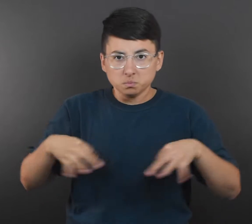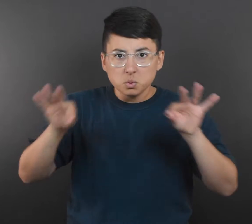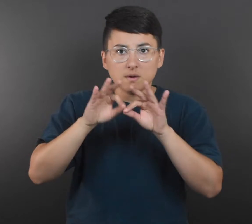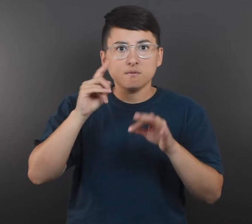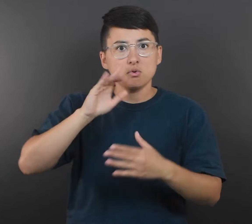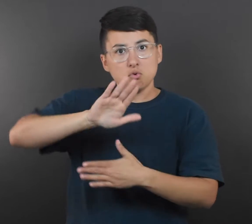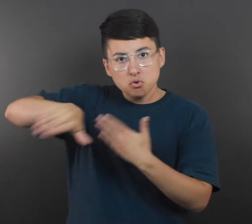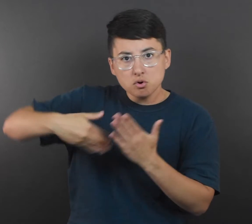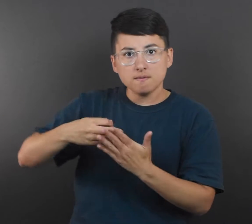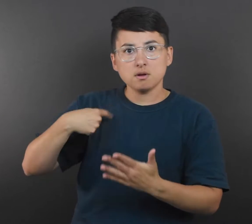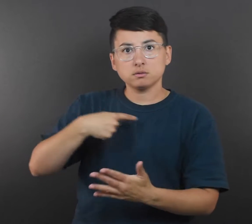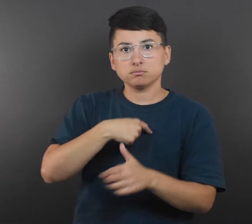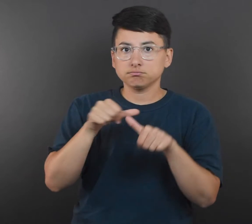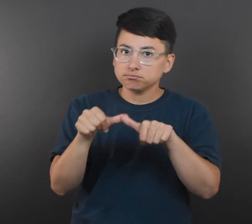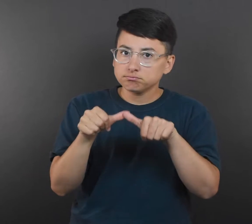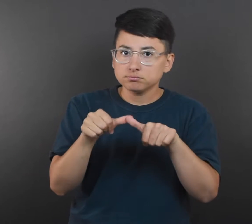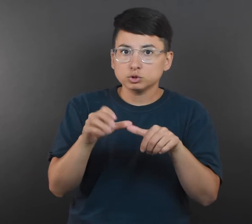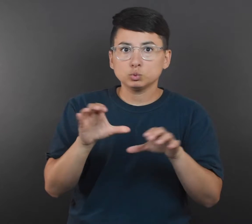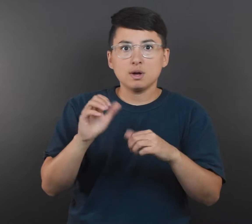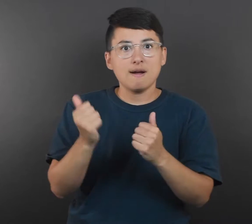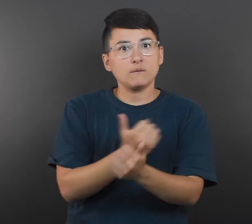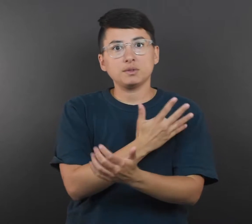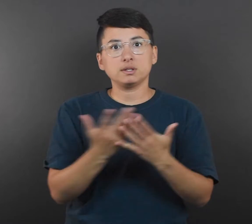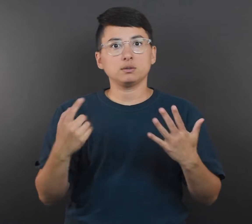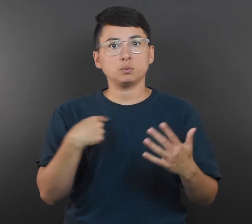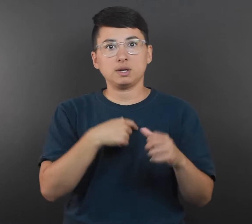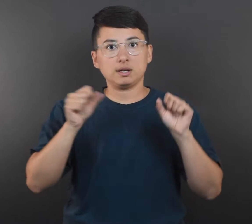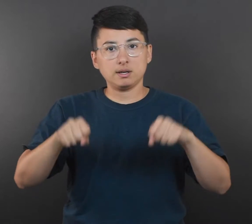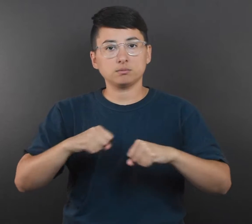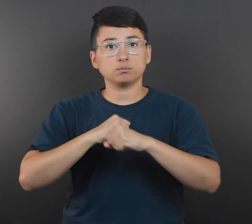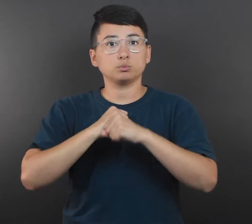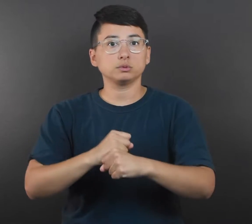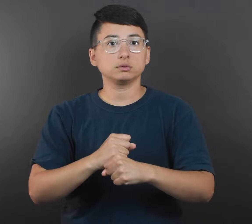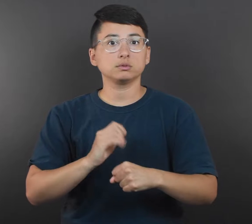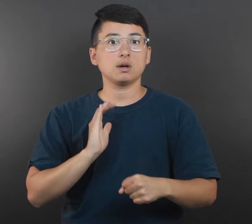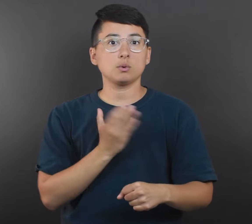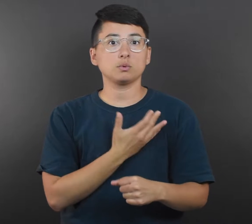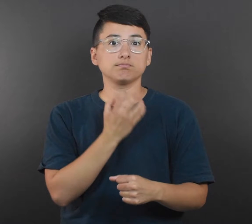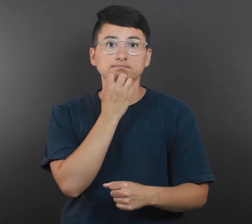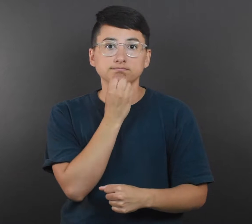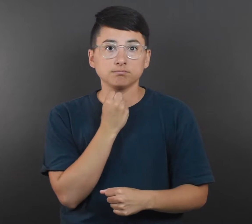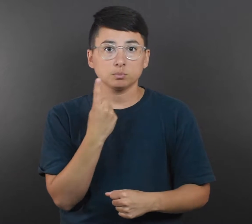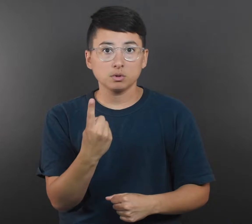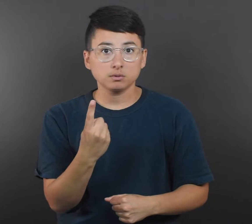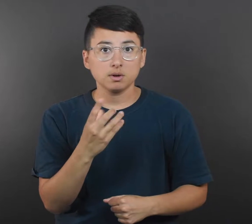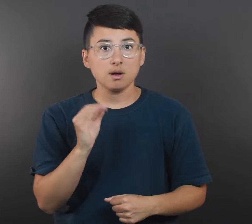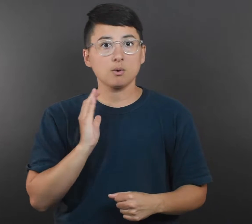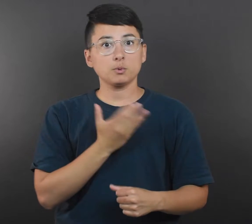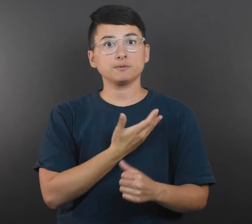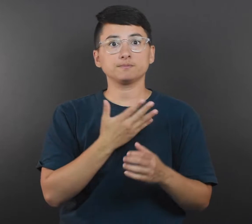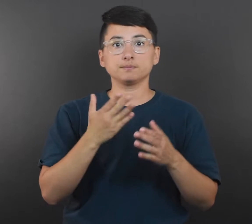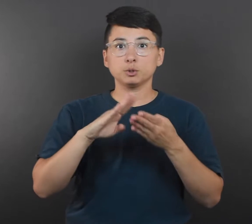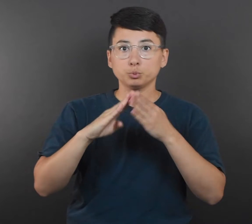to protect our loved ones and our communities from COVID-19. Now is a great time